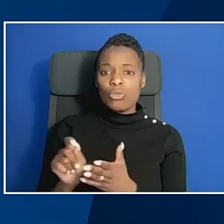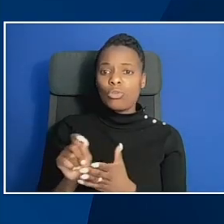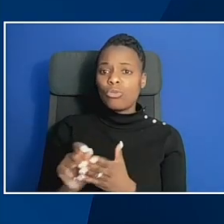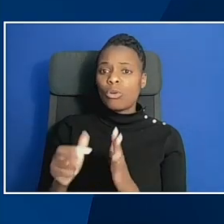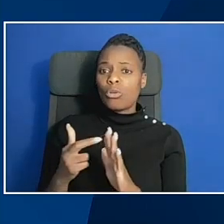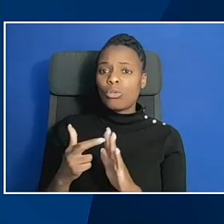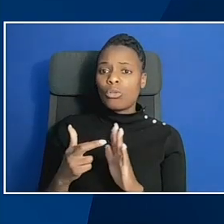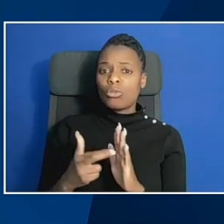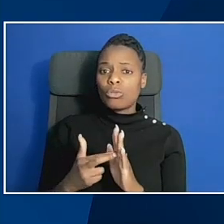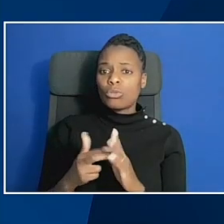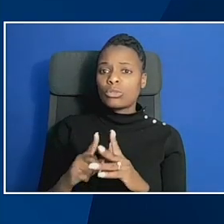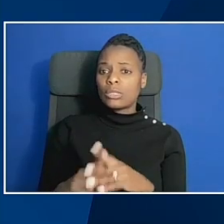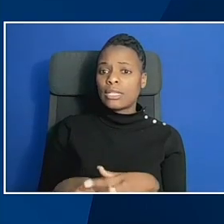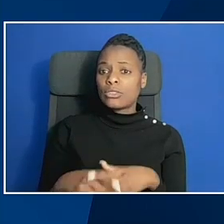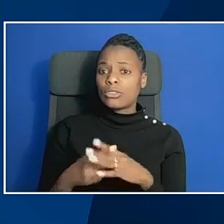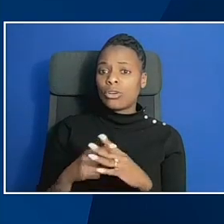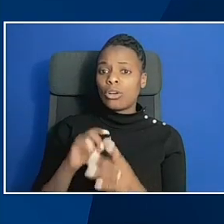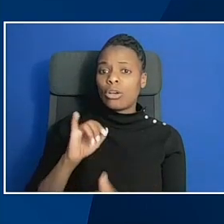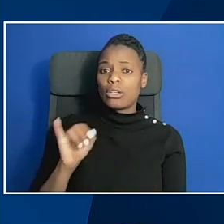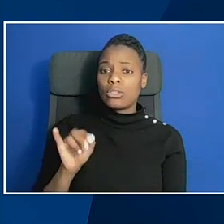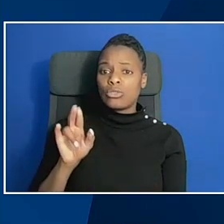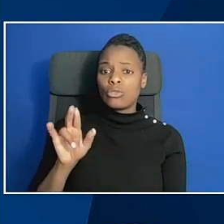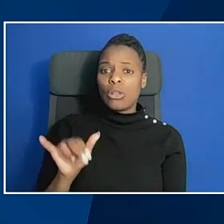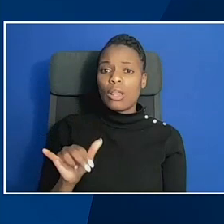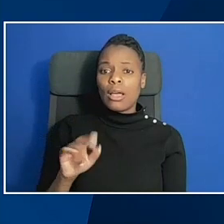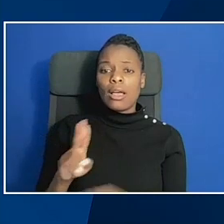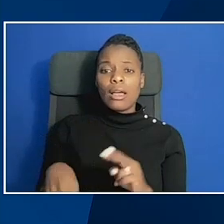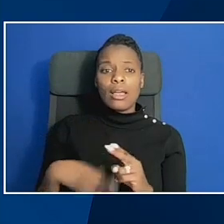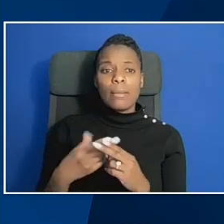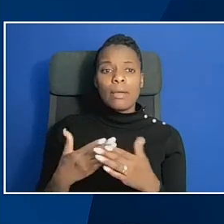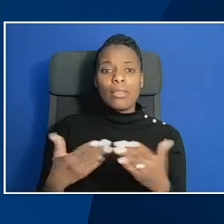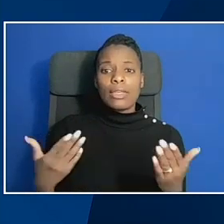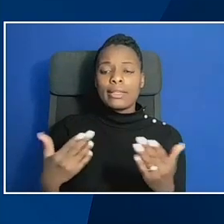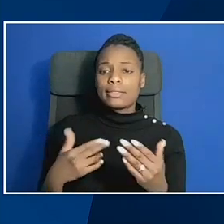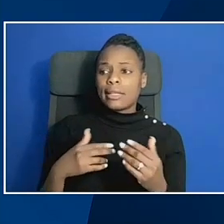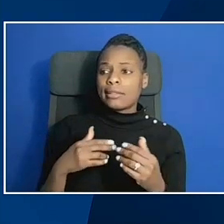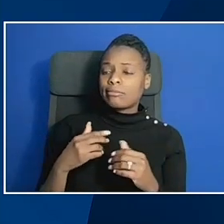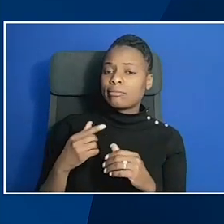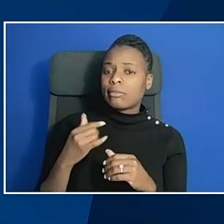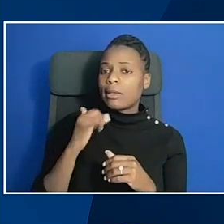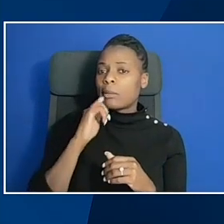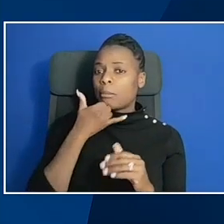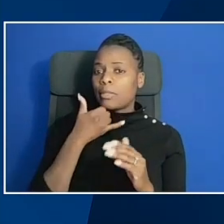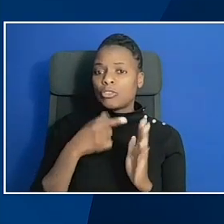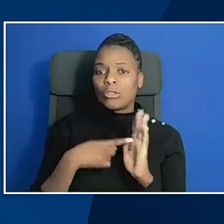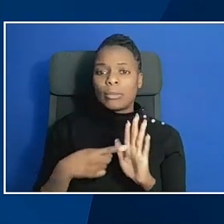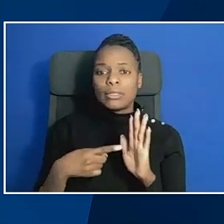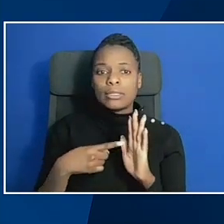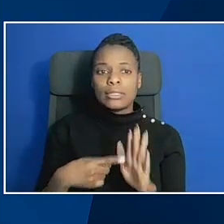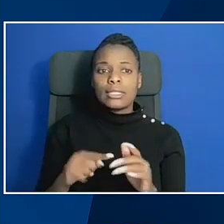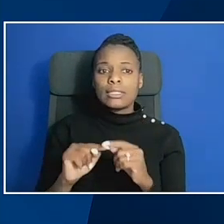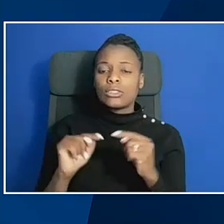think, in July around, things like misrepresentation, precipitous closures, pain and distress, those things are